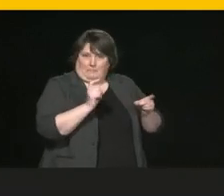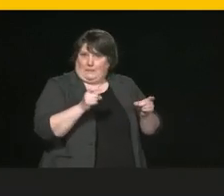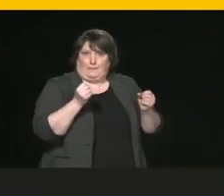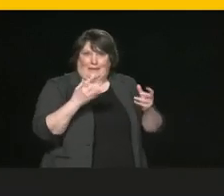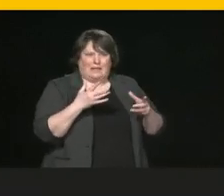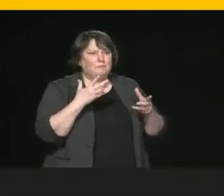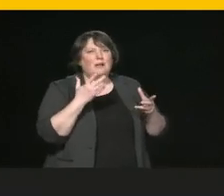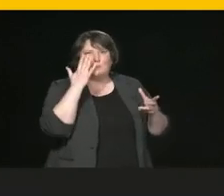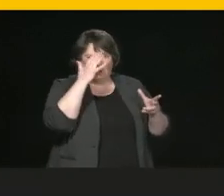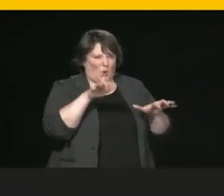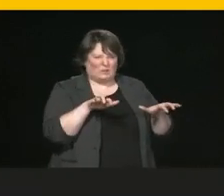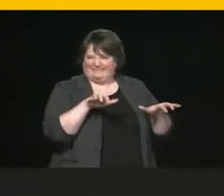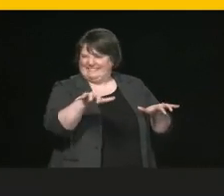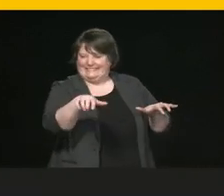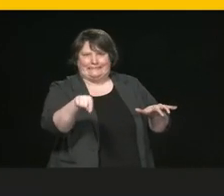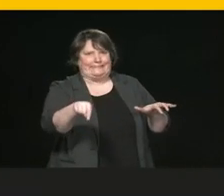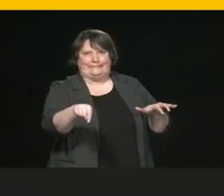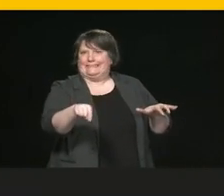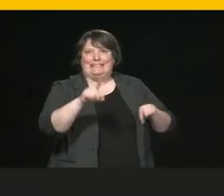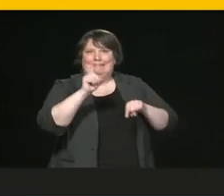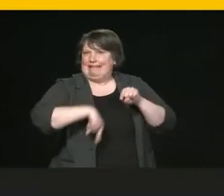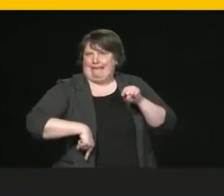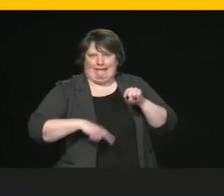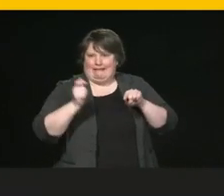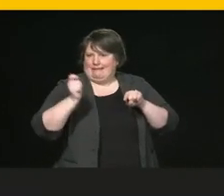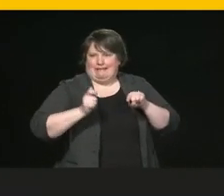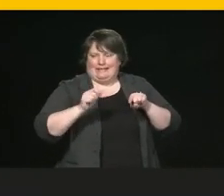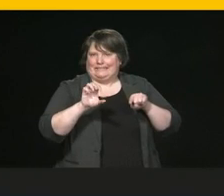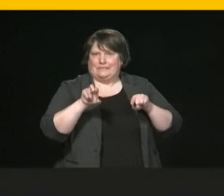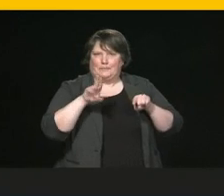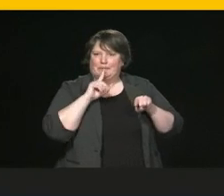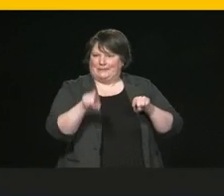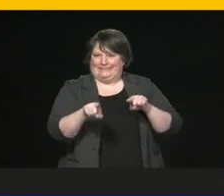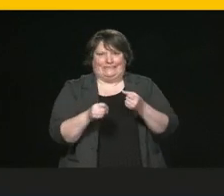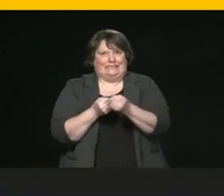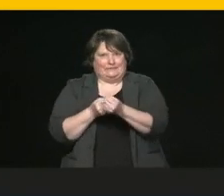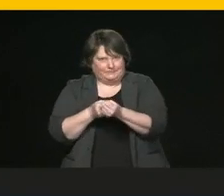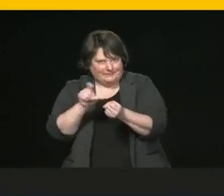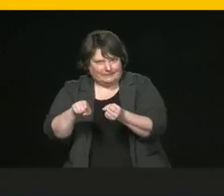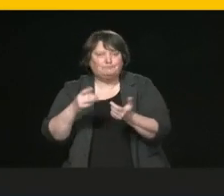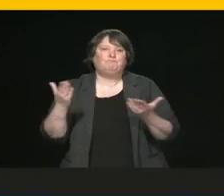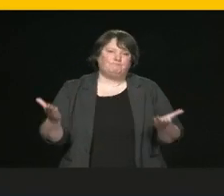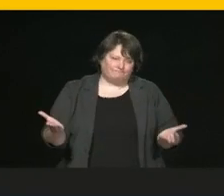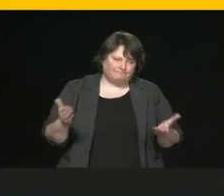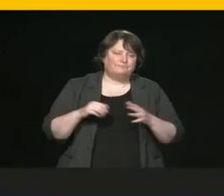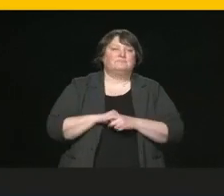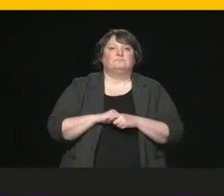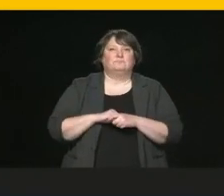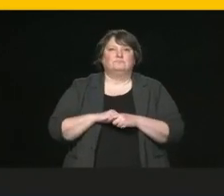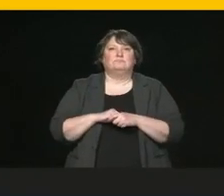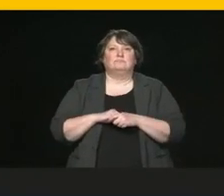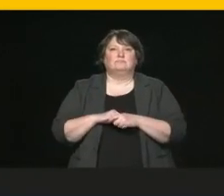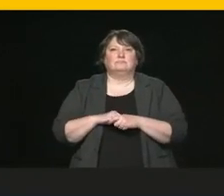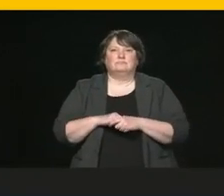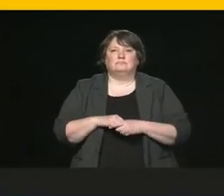ALREADY RECEIVED THE BENEFIT.